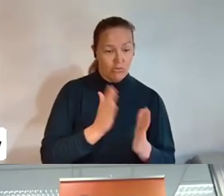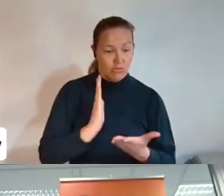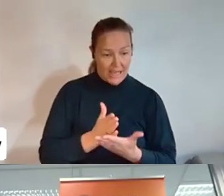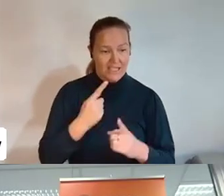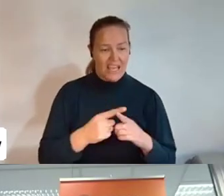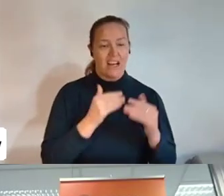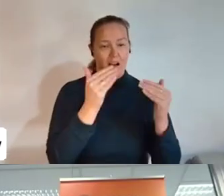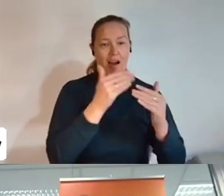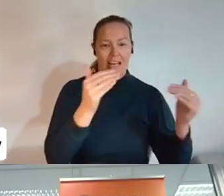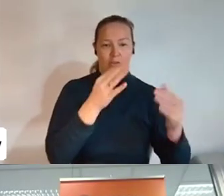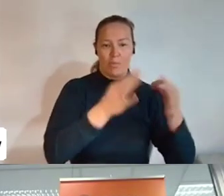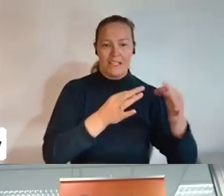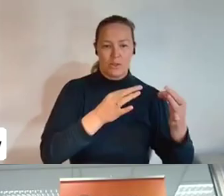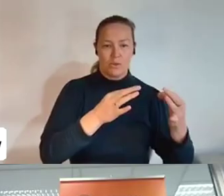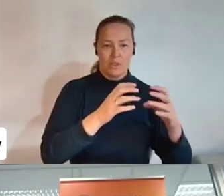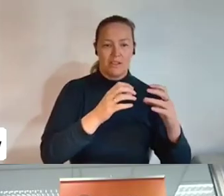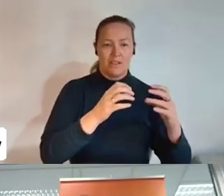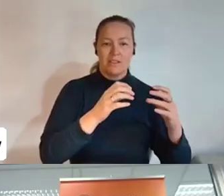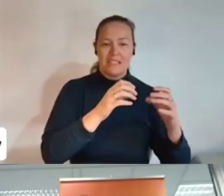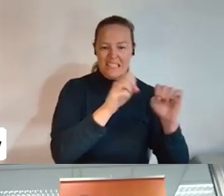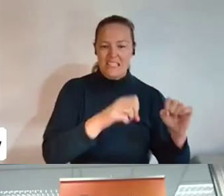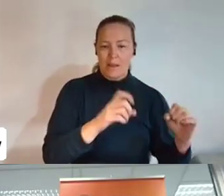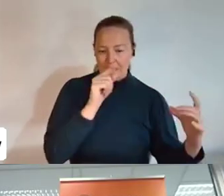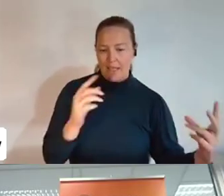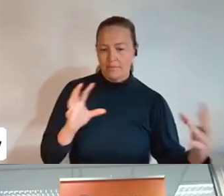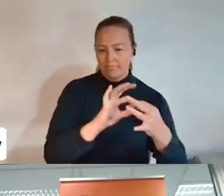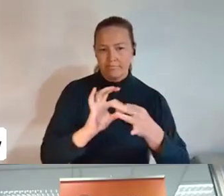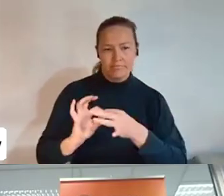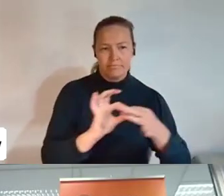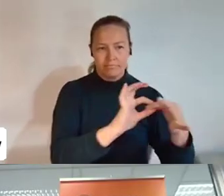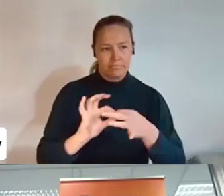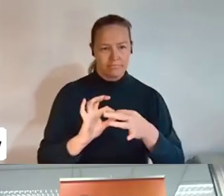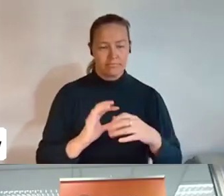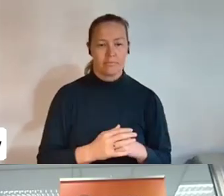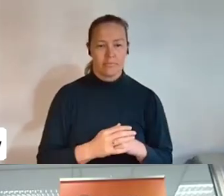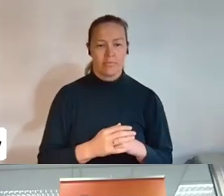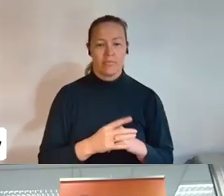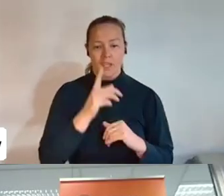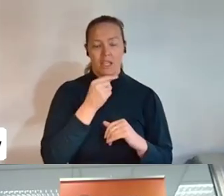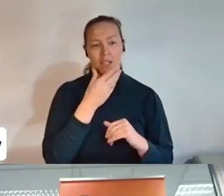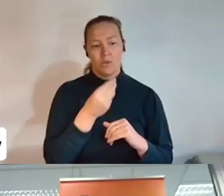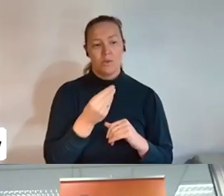systems. It can be used for agitating for change at the highest levels of government and the UN,